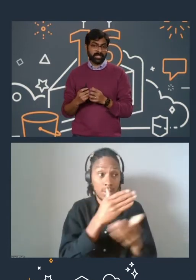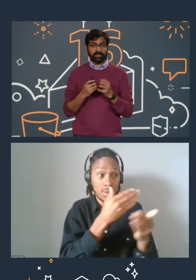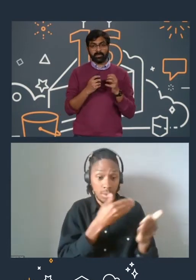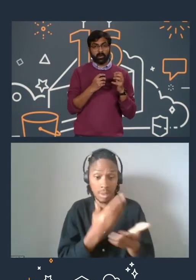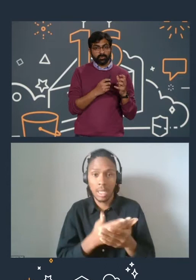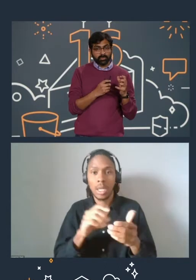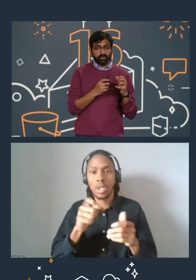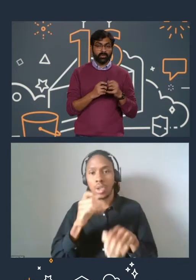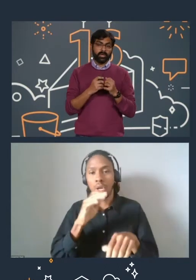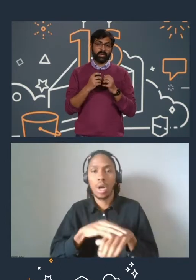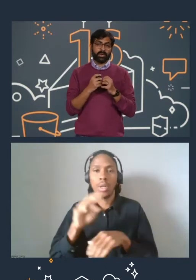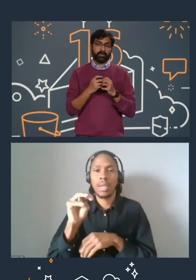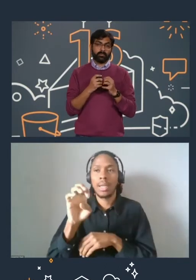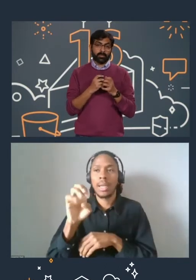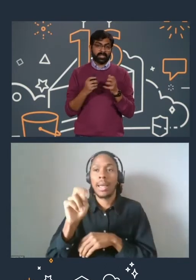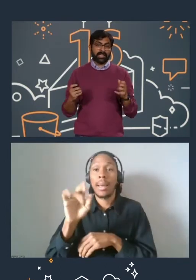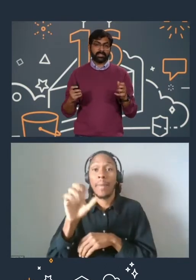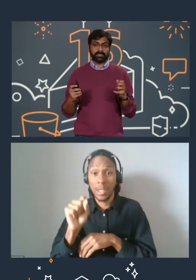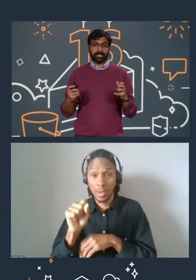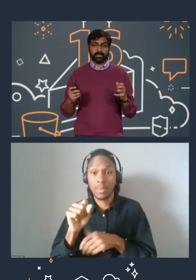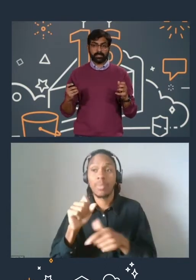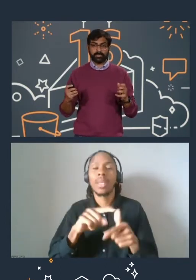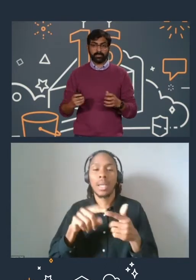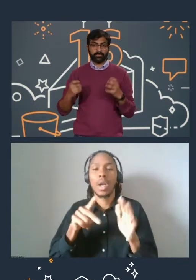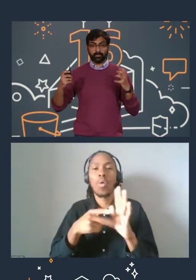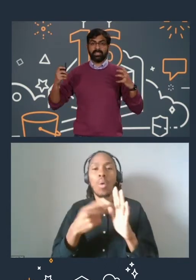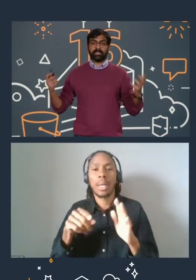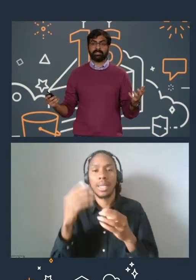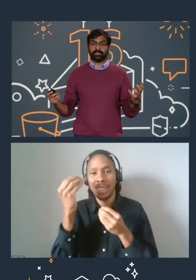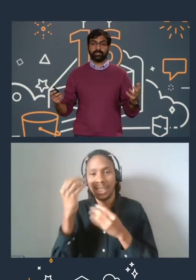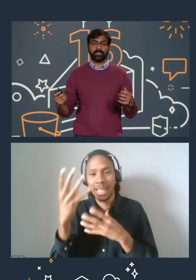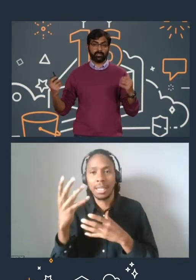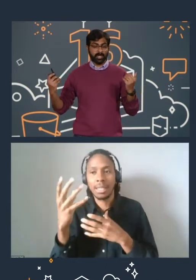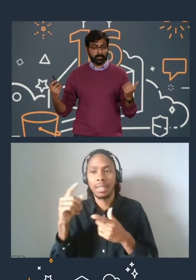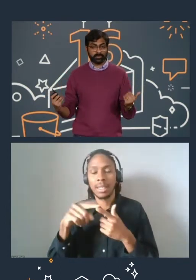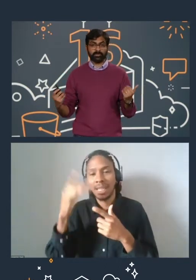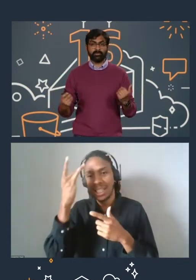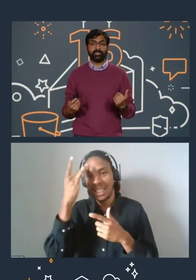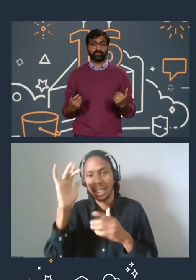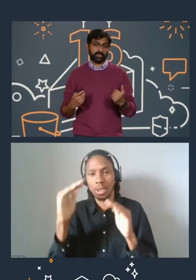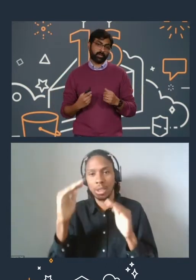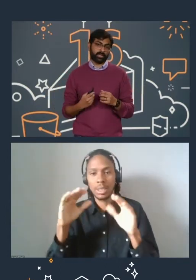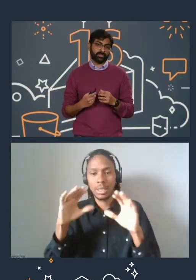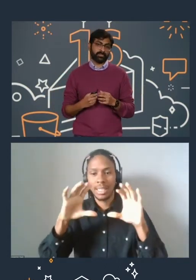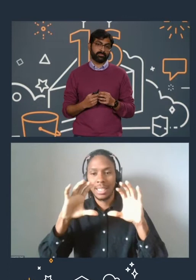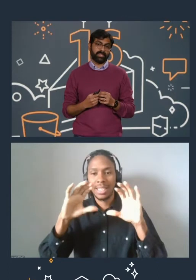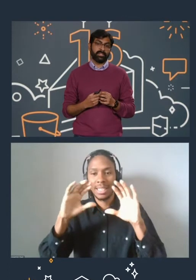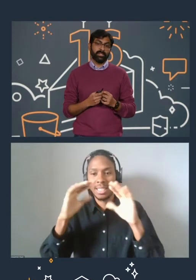and they're also replicating this data to intelligent tiering to be able to reduce their cost.